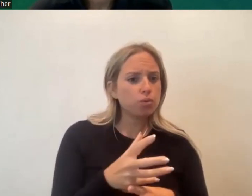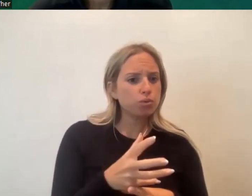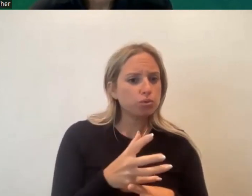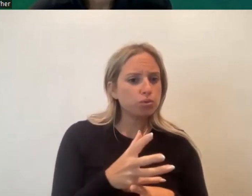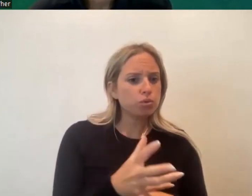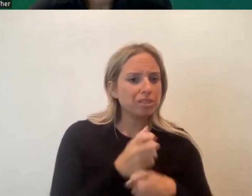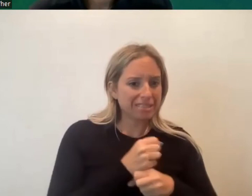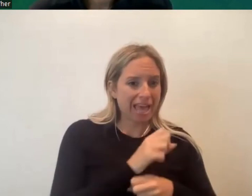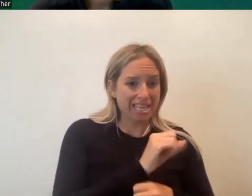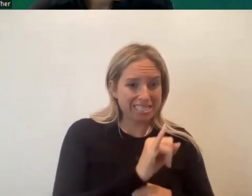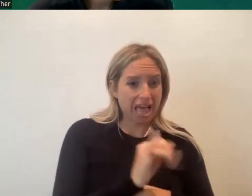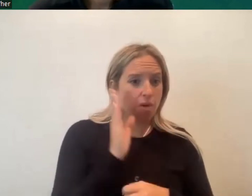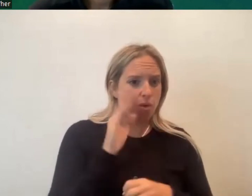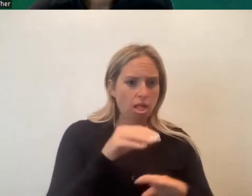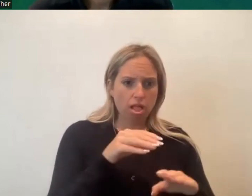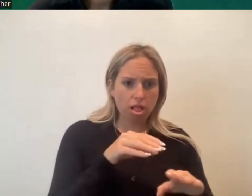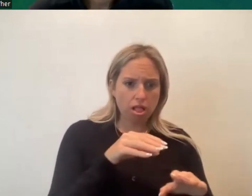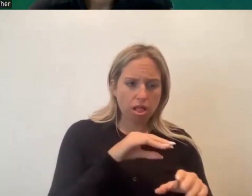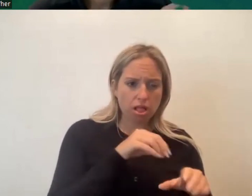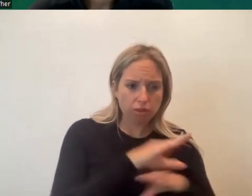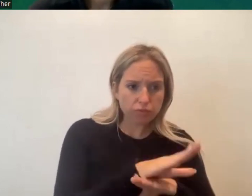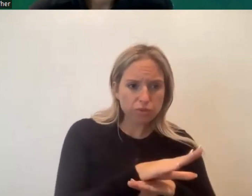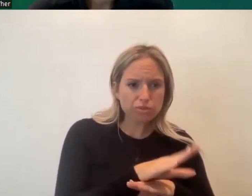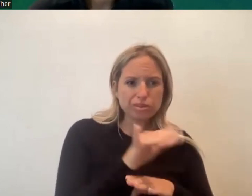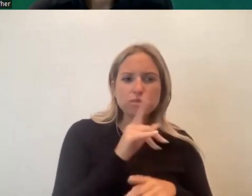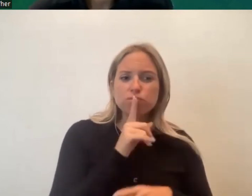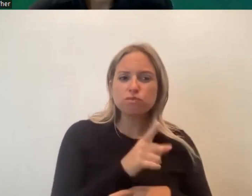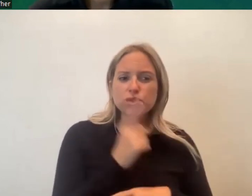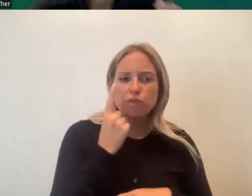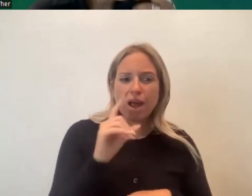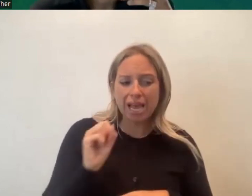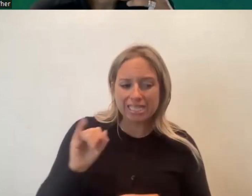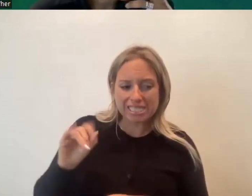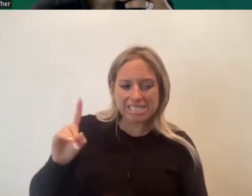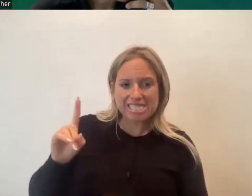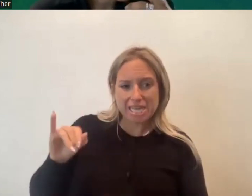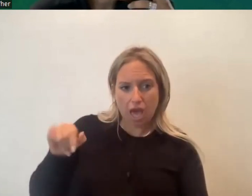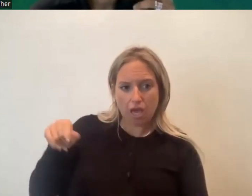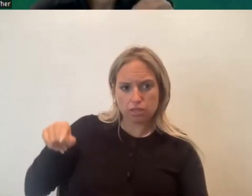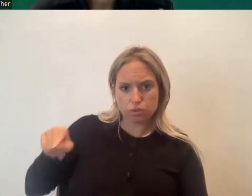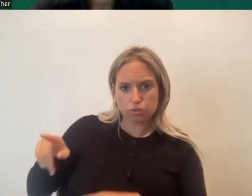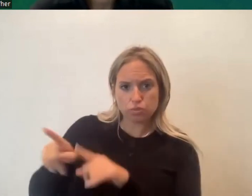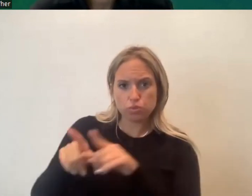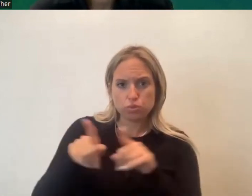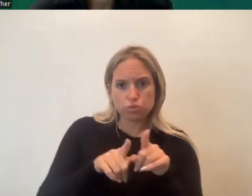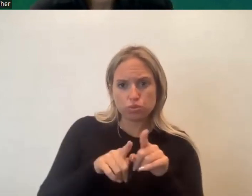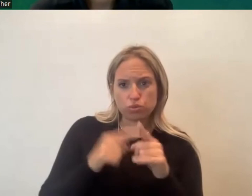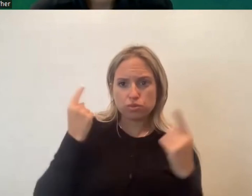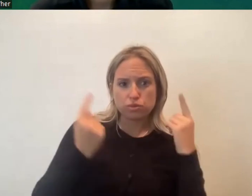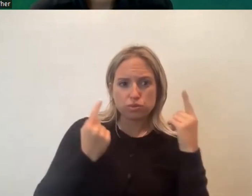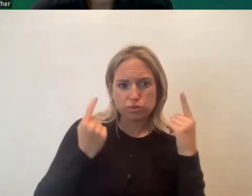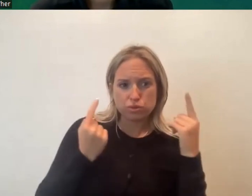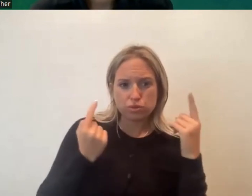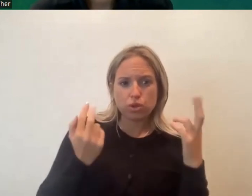of SSI. Is that true for SSDI? Does SSDI also consider the resources that you have?